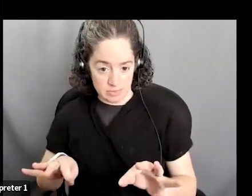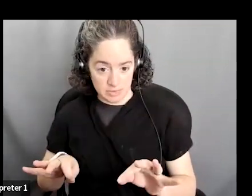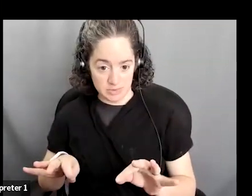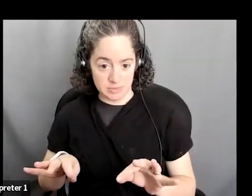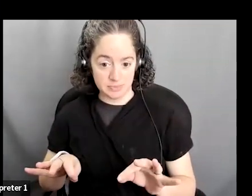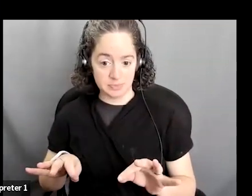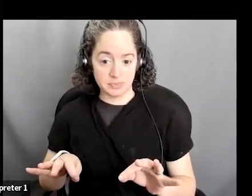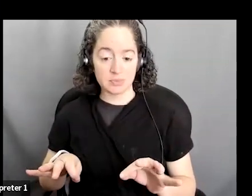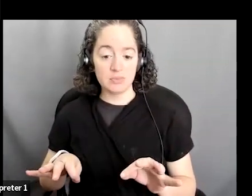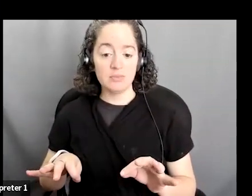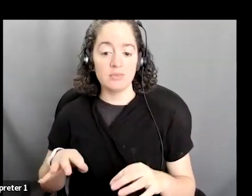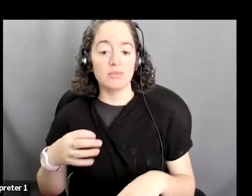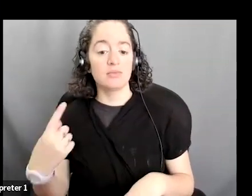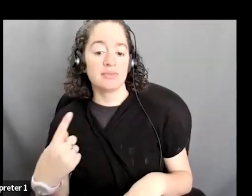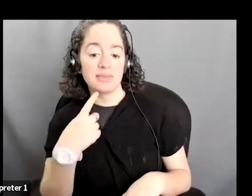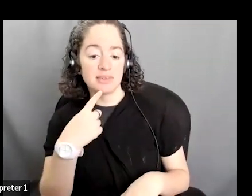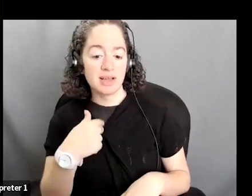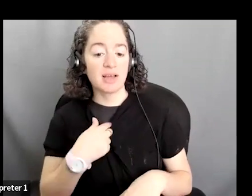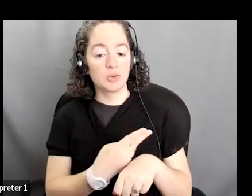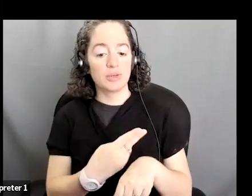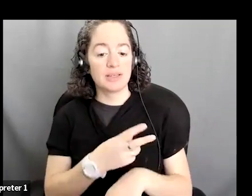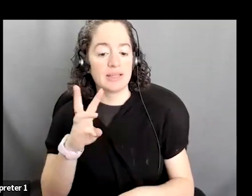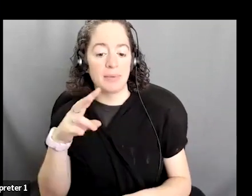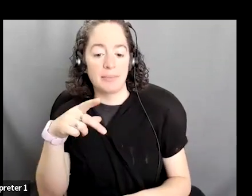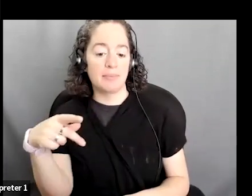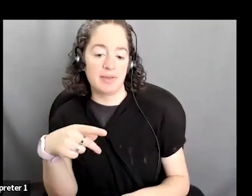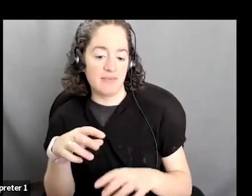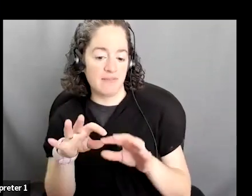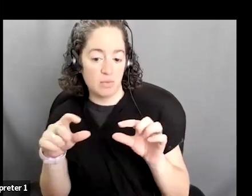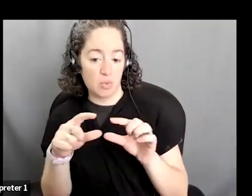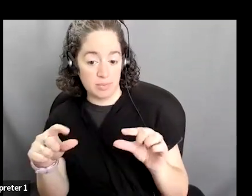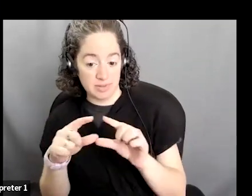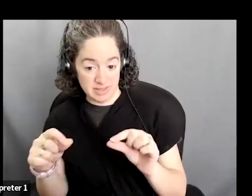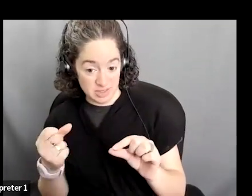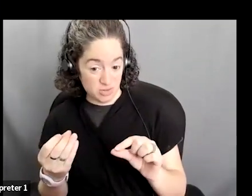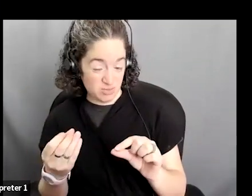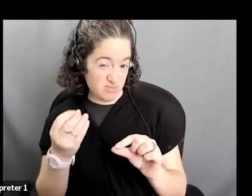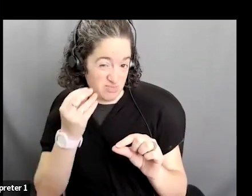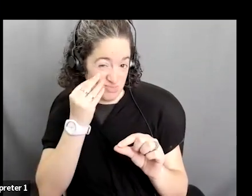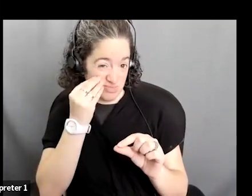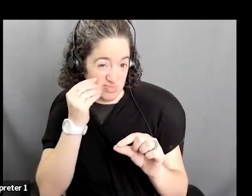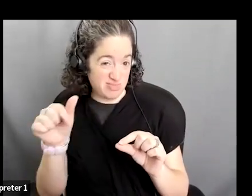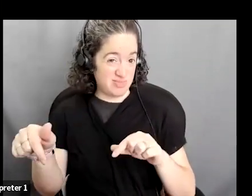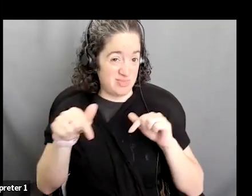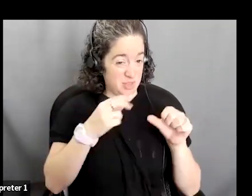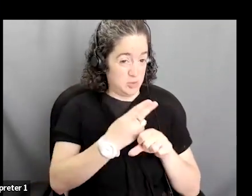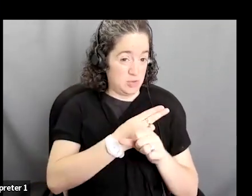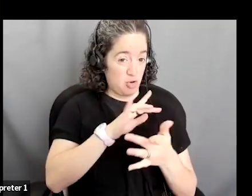someone said, I've been using WP forms and I'm wondering if I should go back to Contact Form 7 based on what you found.